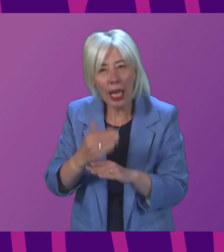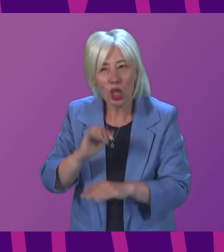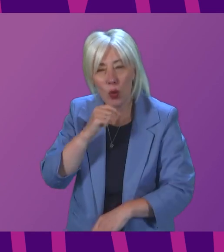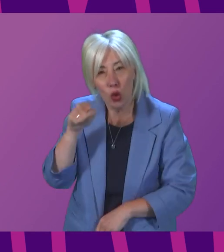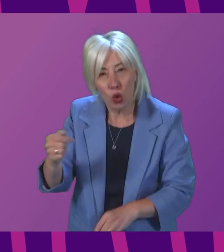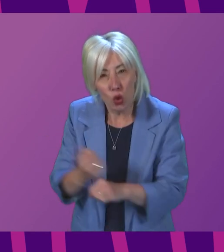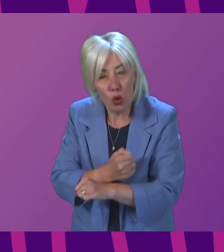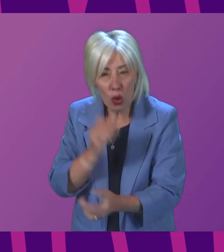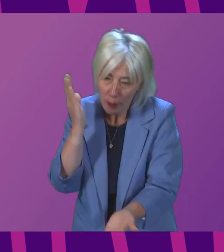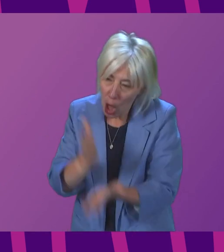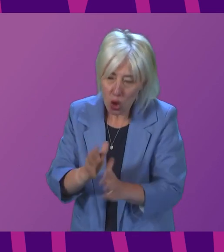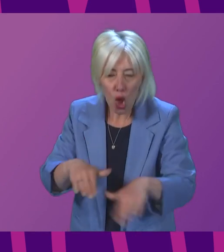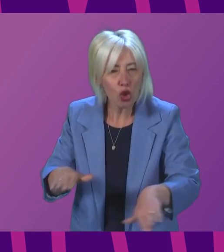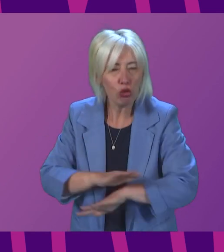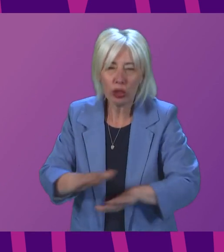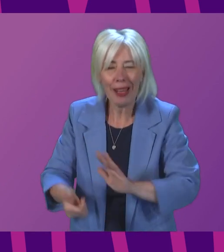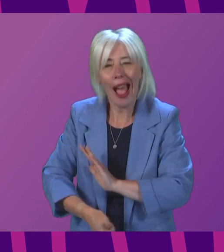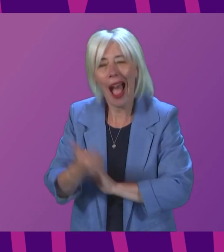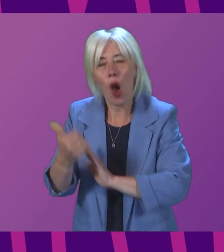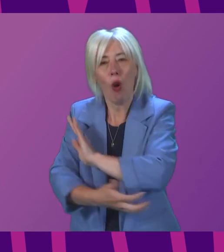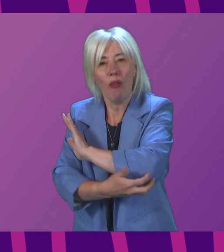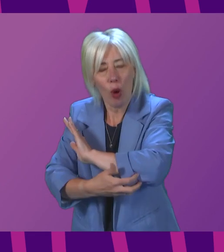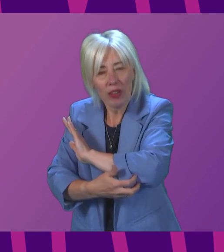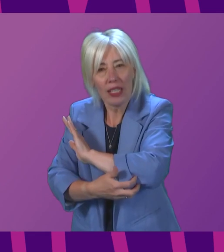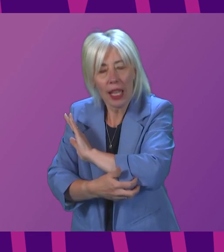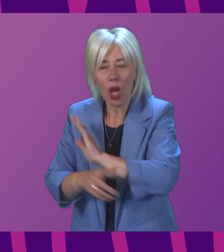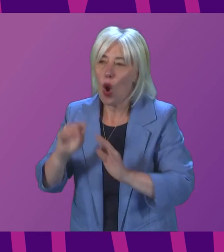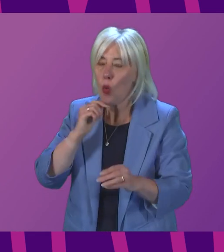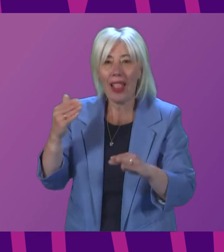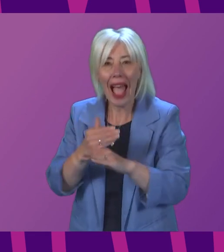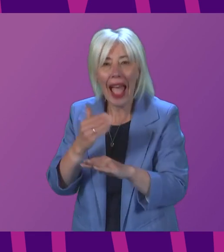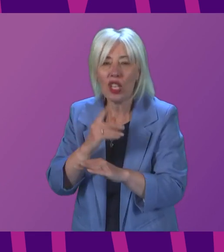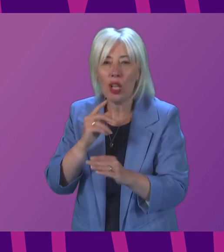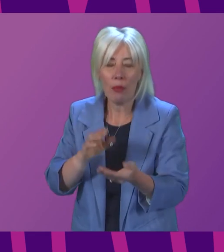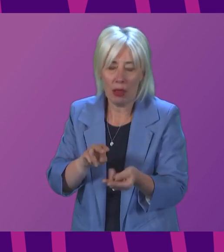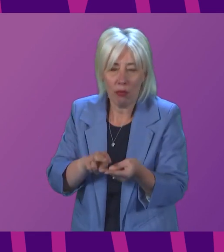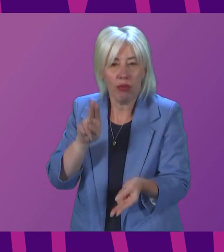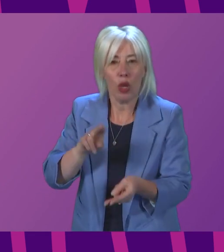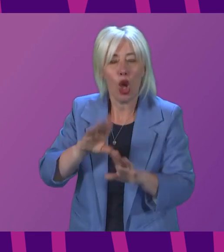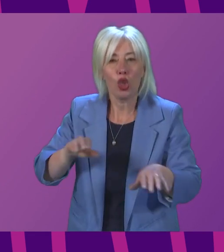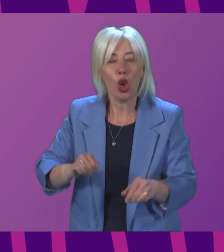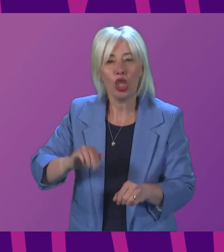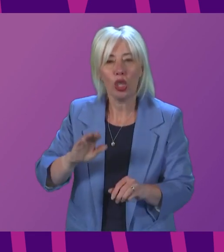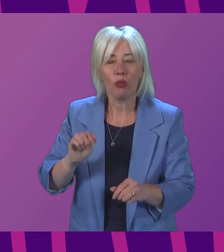children out of poverty and meet the targets? Will those actions include an increase to the Scottish child payment to £40 in time